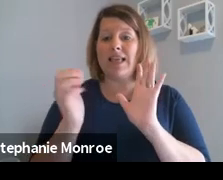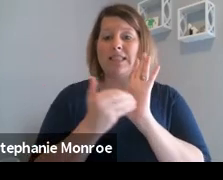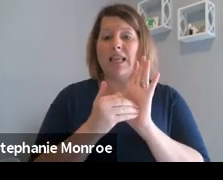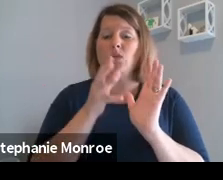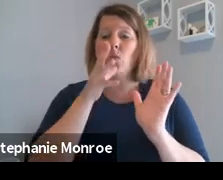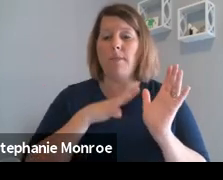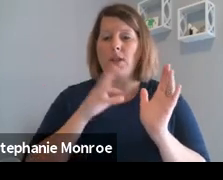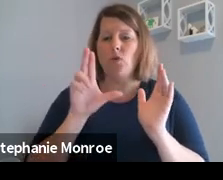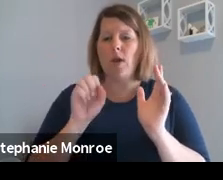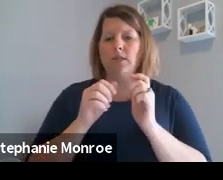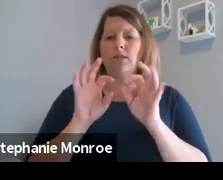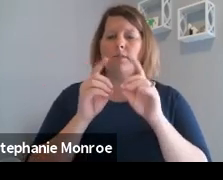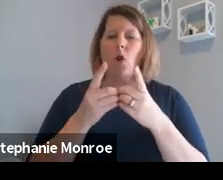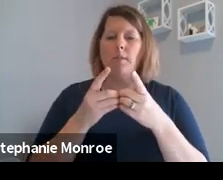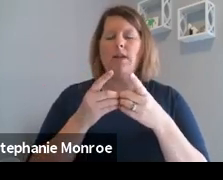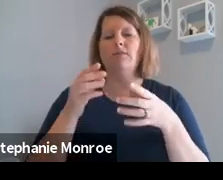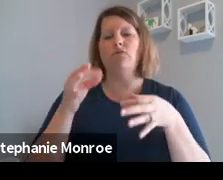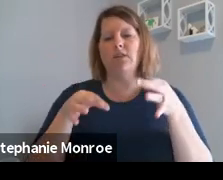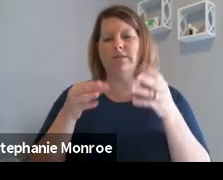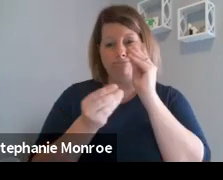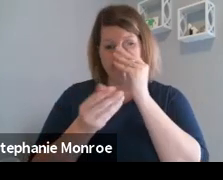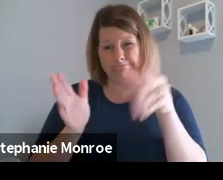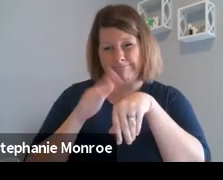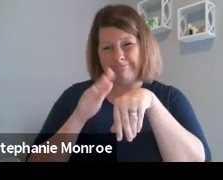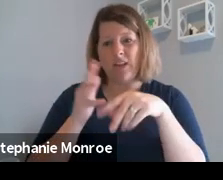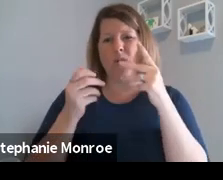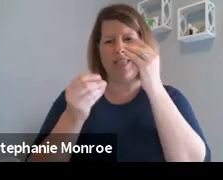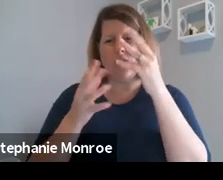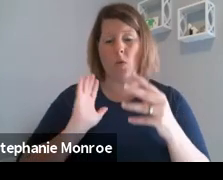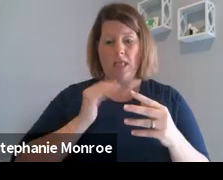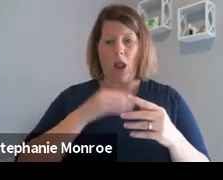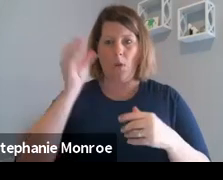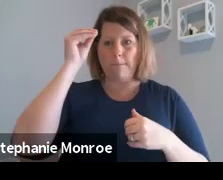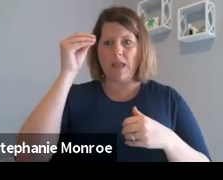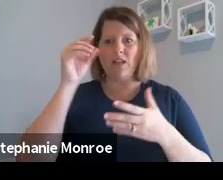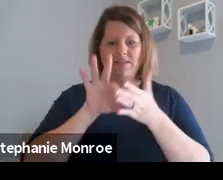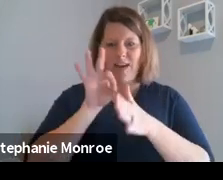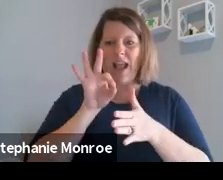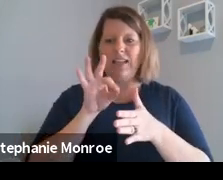The opinions, findings, conclusions, and recommendations expressed in this publication are those of the author